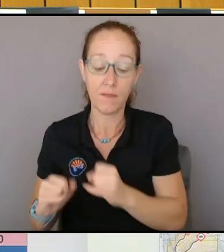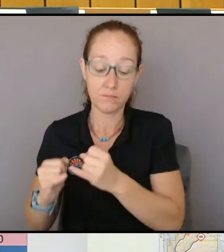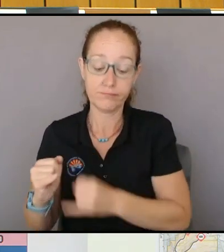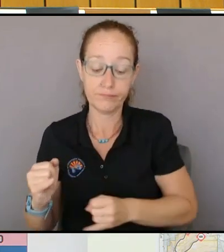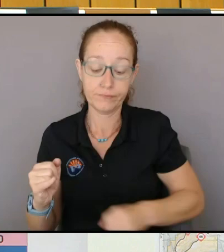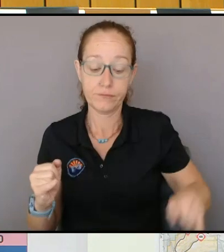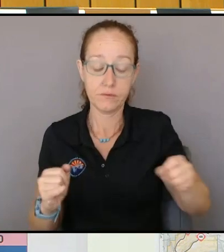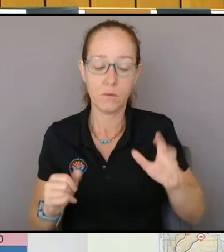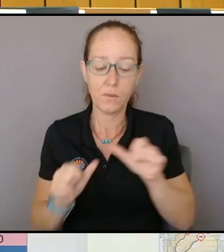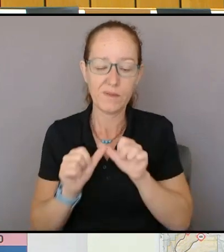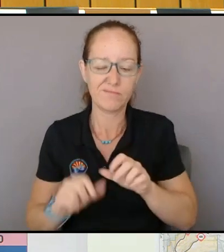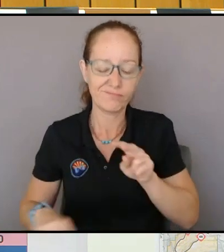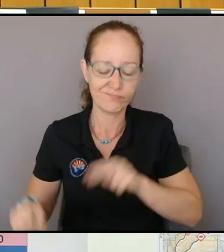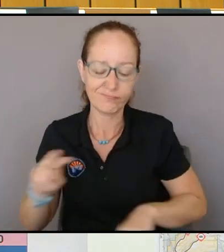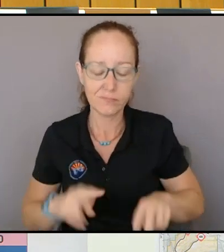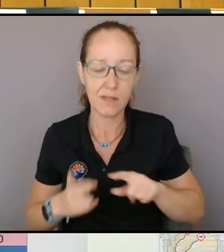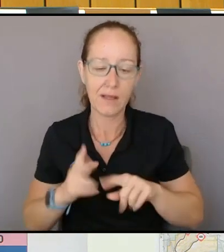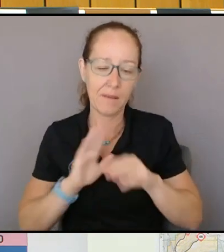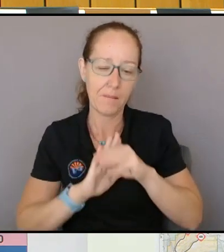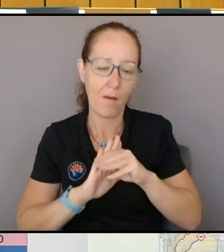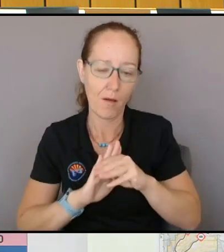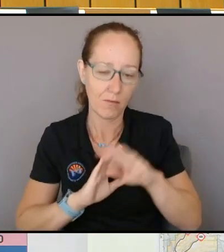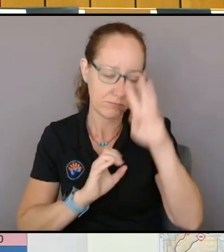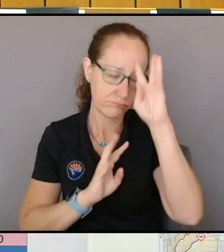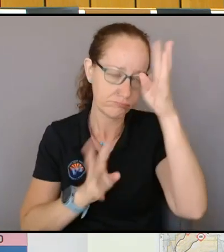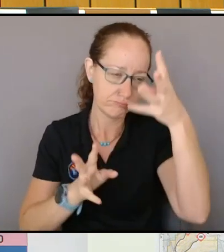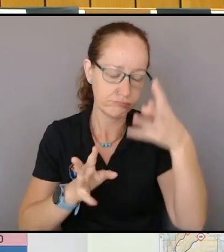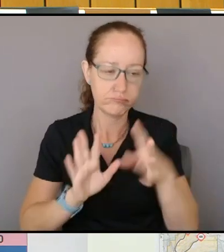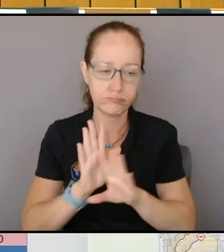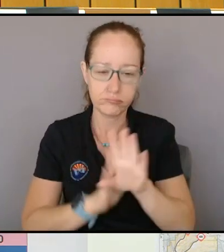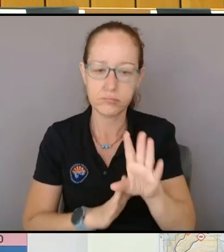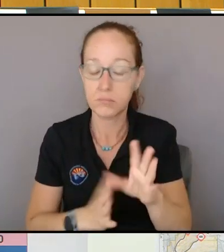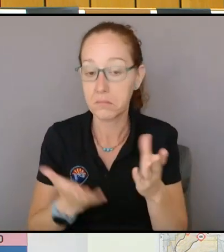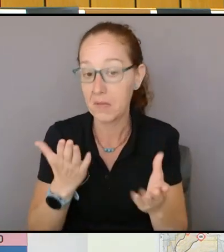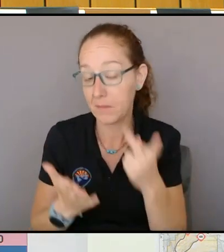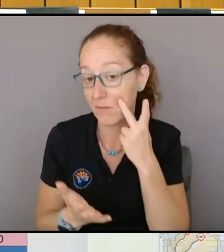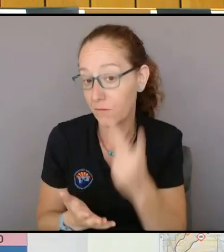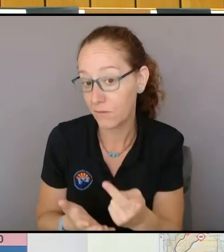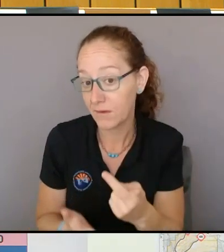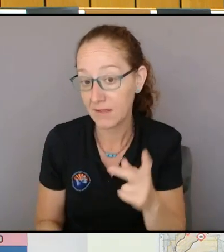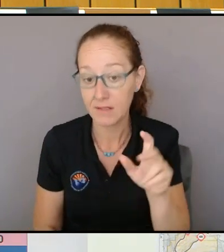Some of you may have seen Stewart present those at night. but it's not lost on us the fact that although from